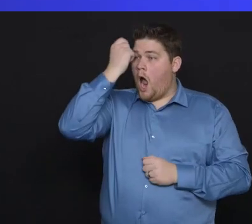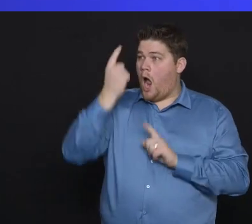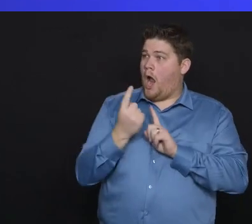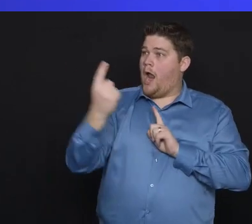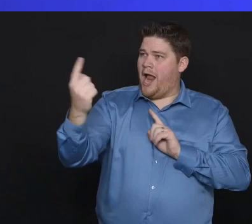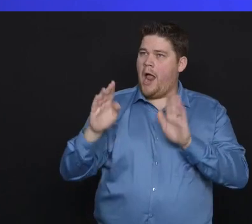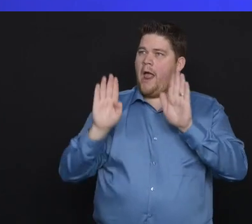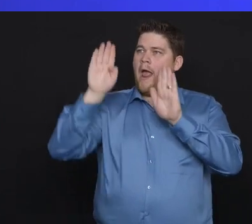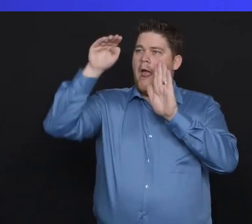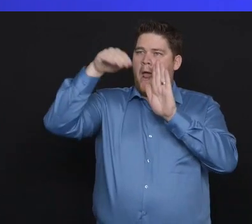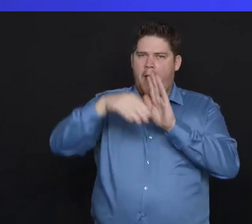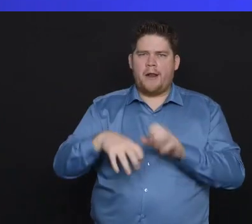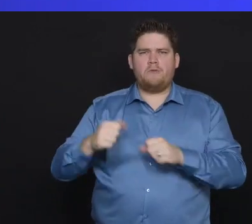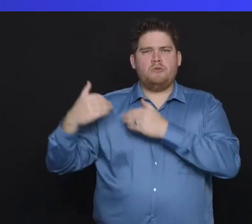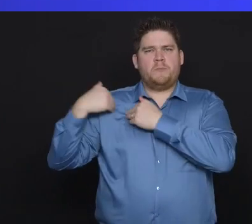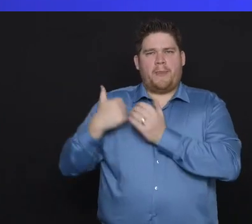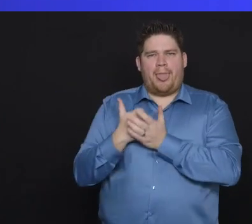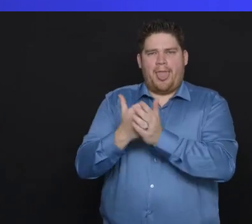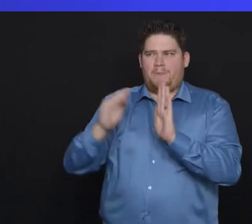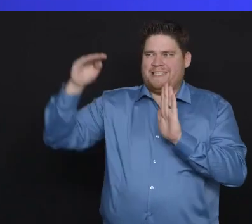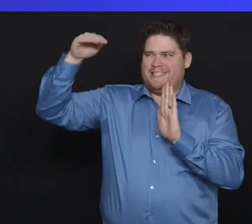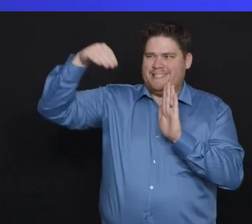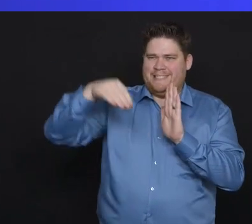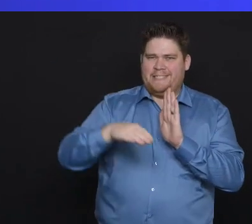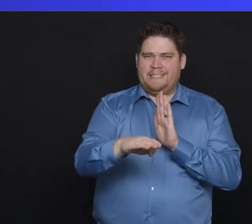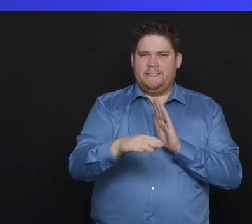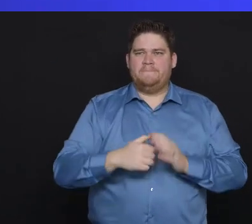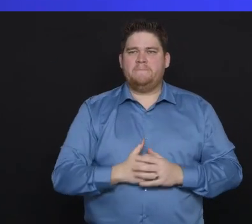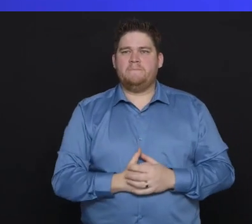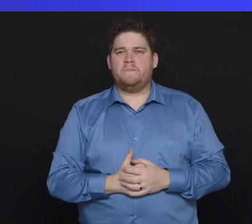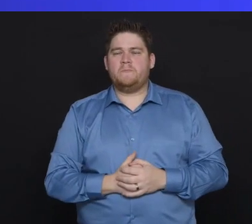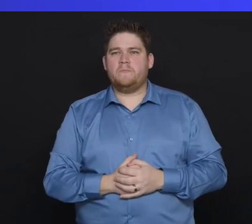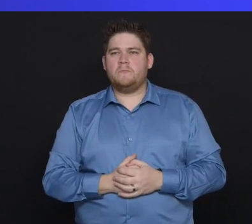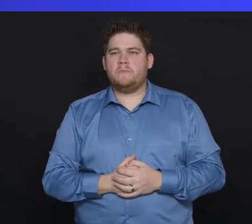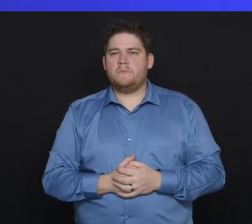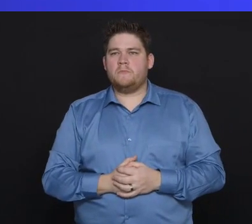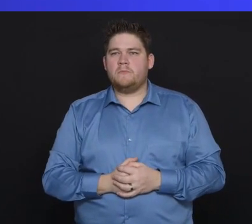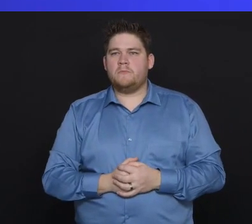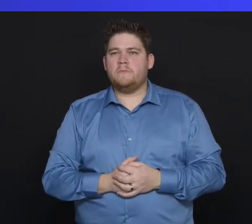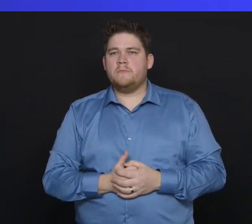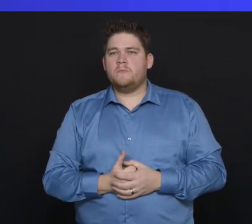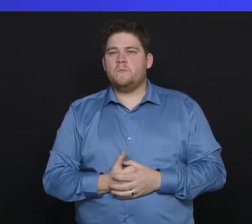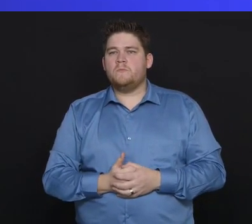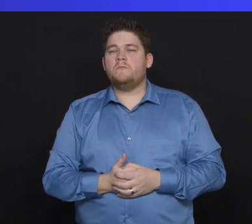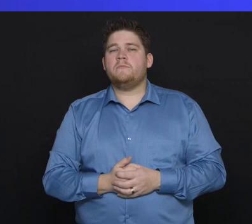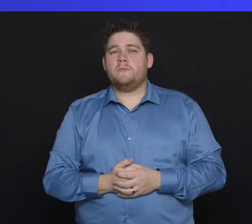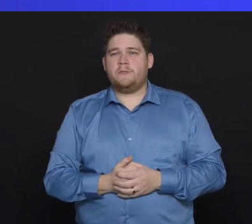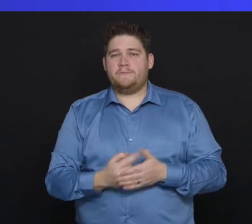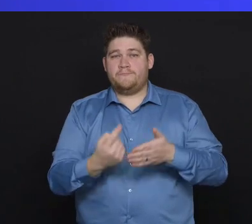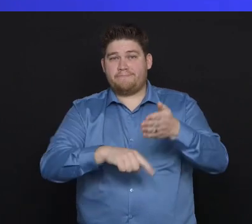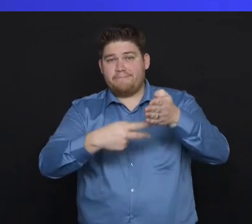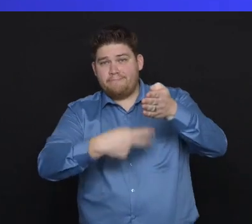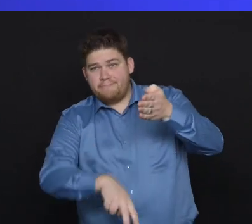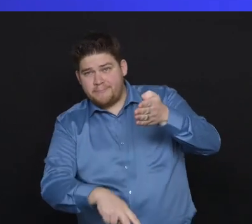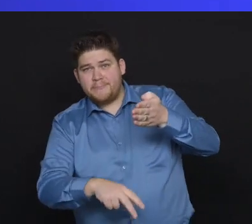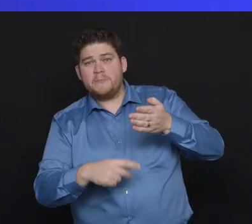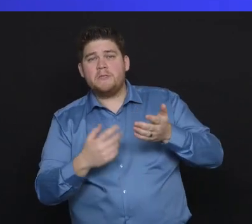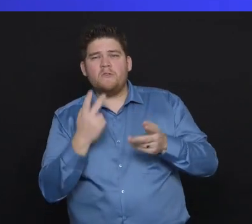for the next few weeks. Then we can reassess and we will see where we are going. I lie awake at night worrying about is that